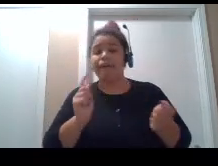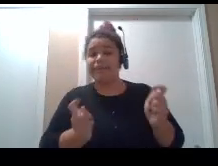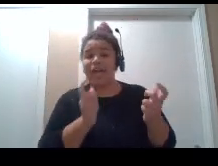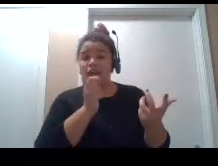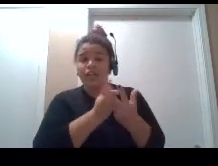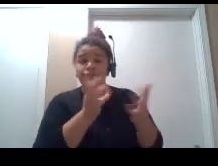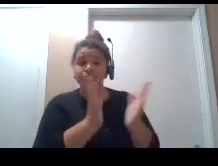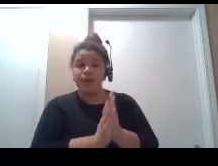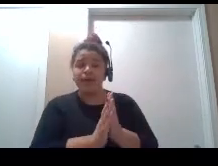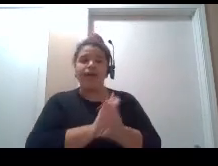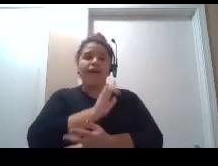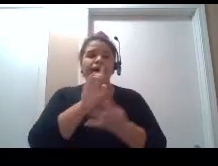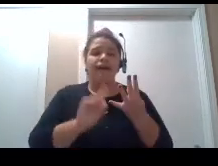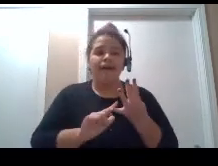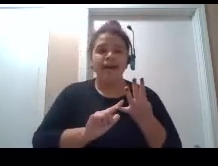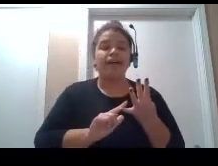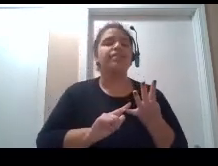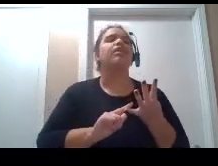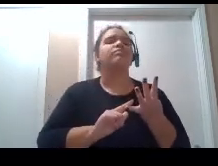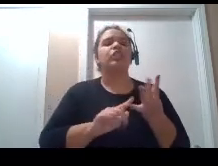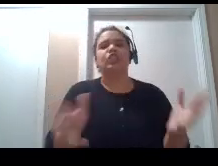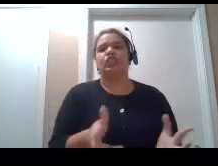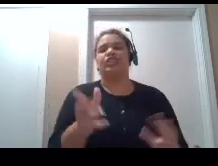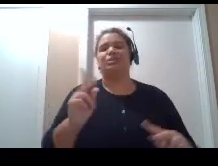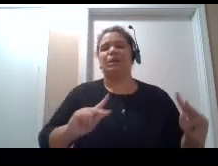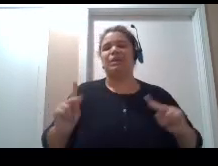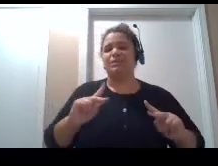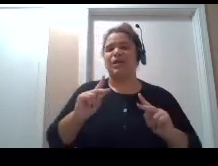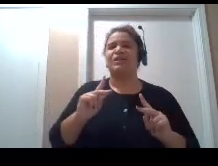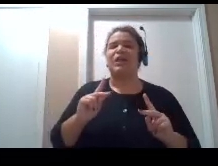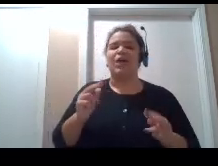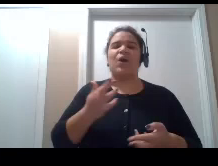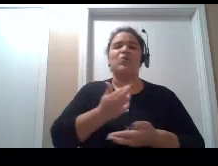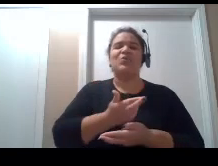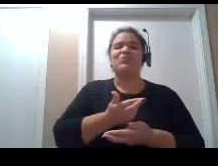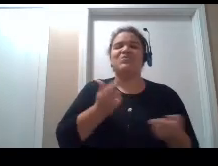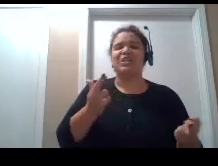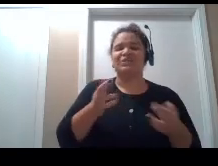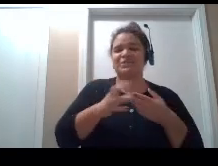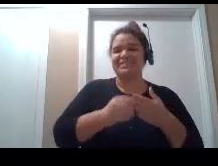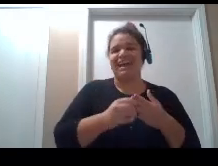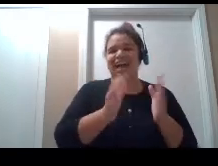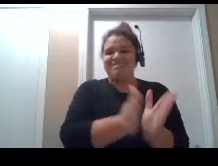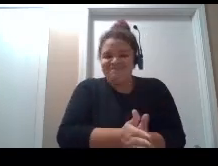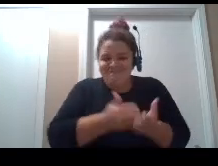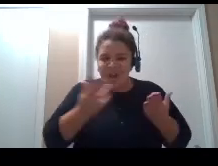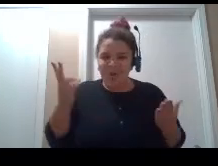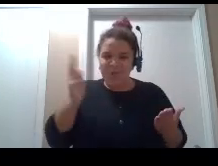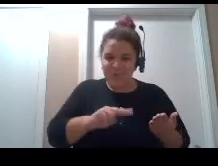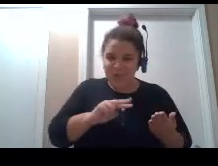as well as reviewing the Virtual Hiring Event Resource Guide. Which brings us to the second tool, the Virtual